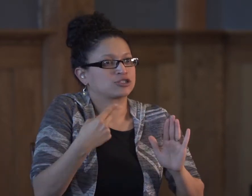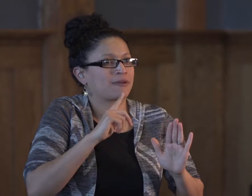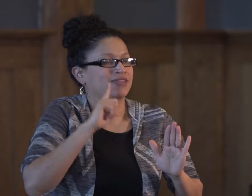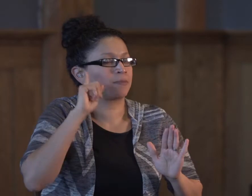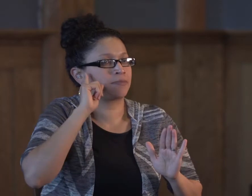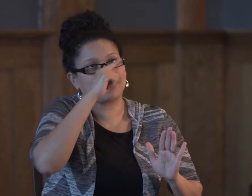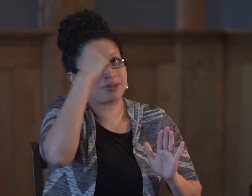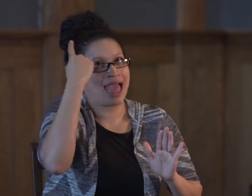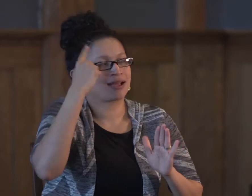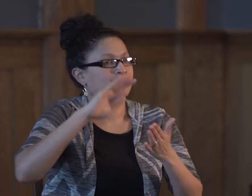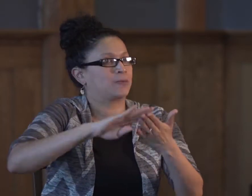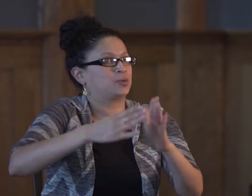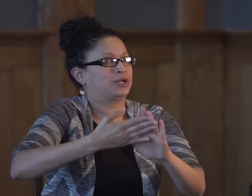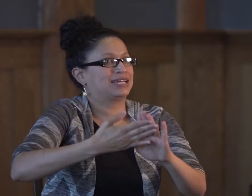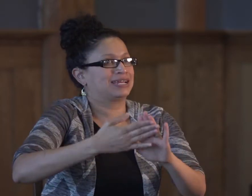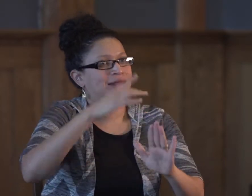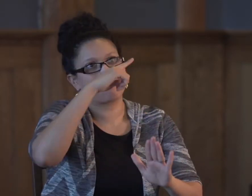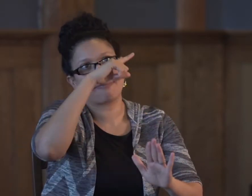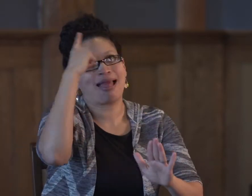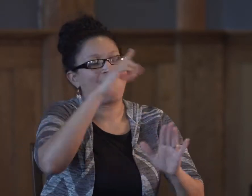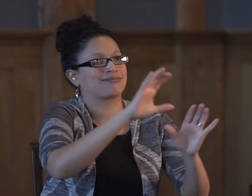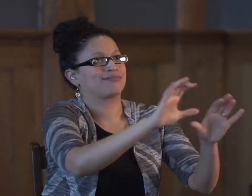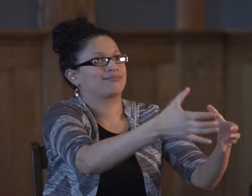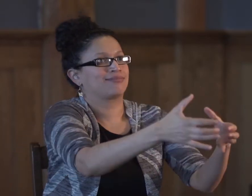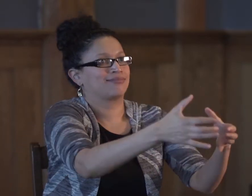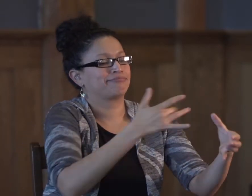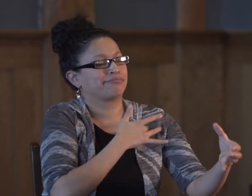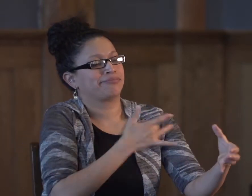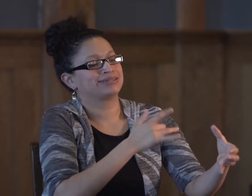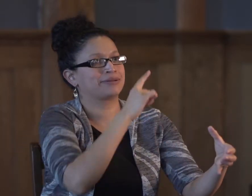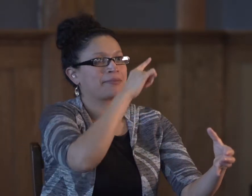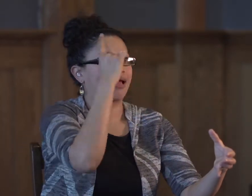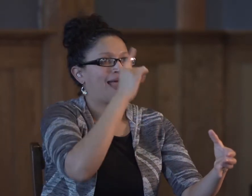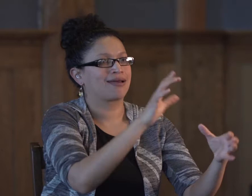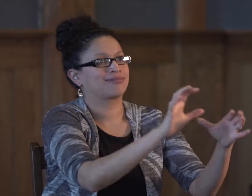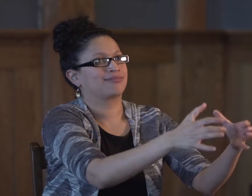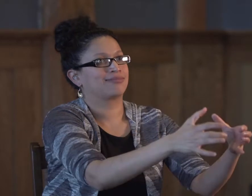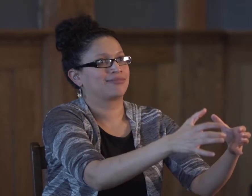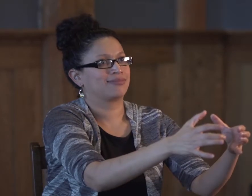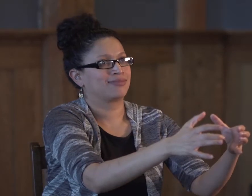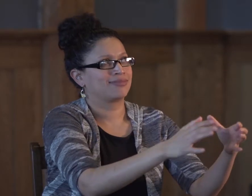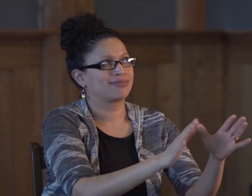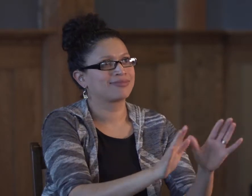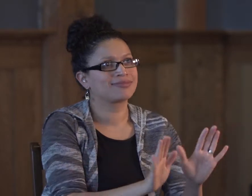a different approach to working with law enforcement. Law enforcement may have an already established